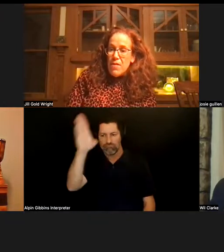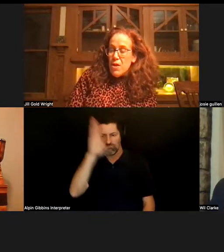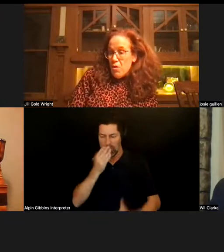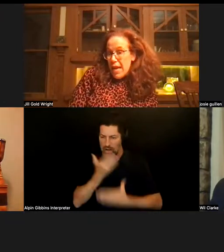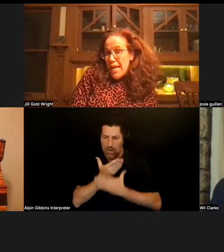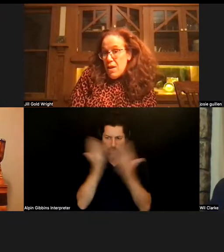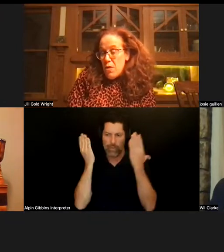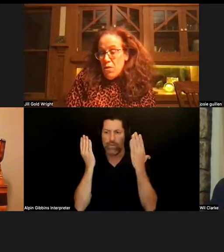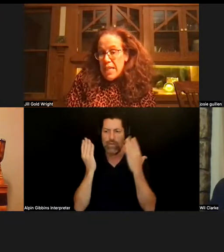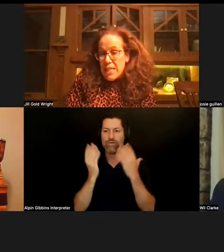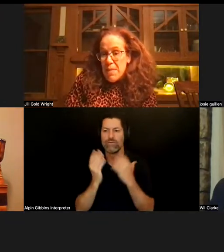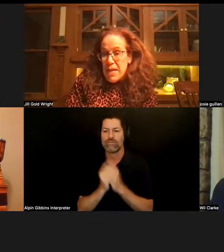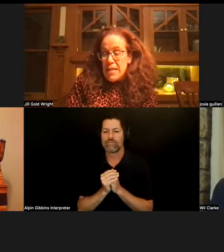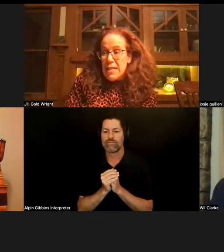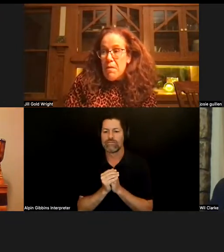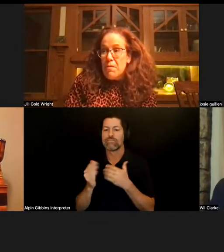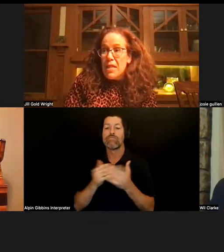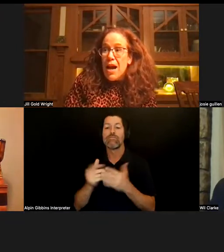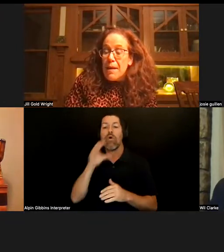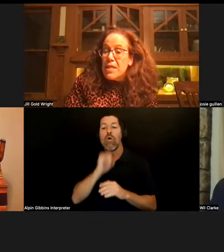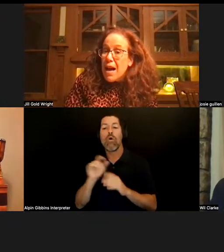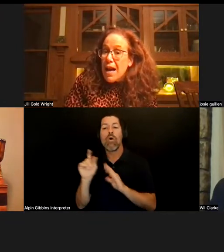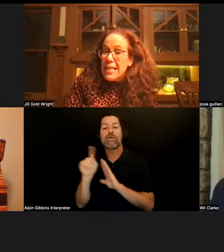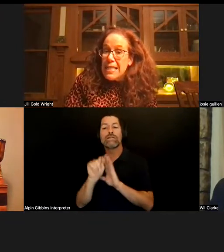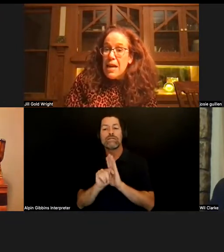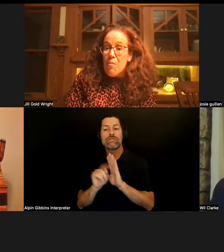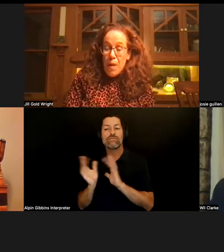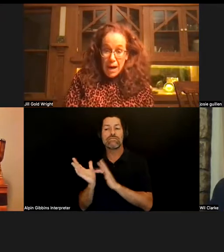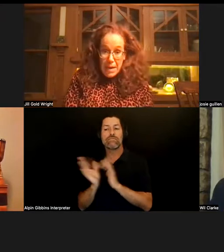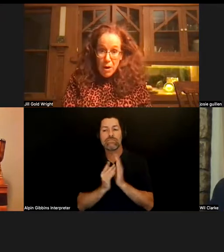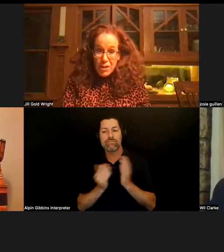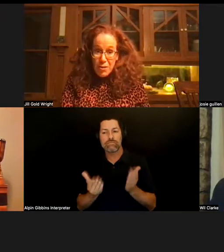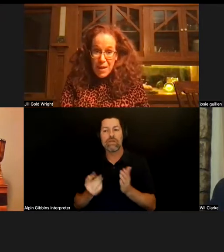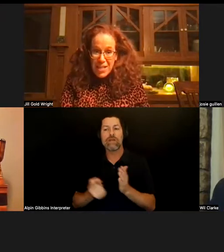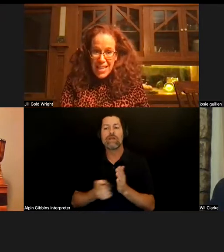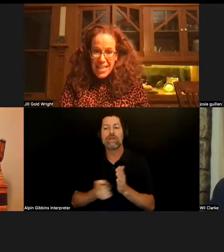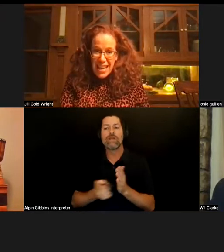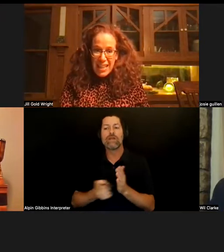even though in the Old Testament. 20:26:21 Sometimes God's body parts are mentioned